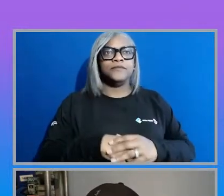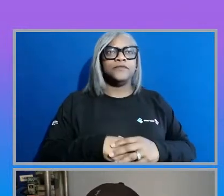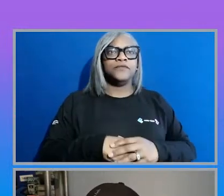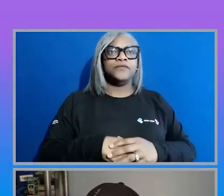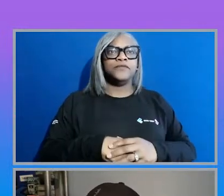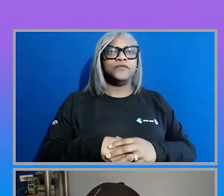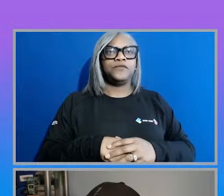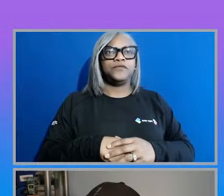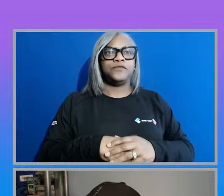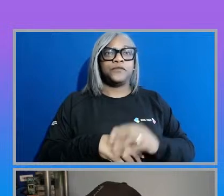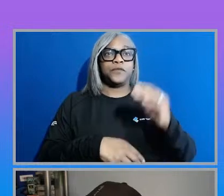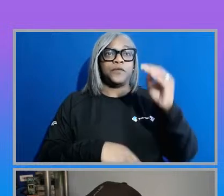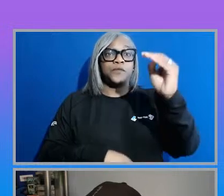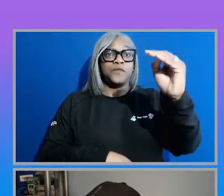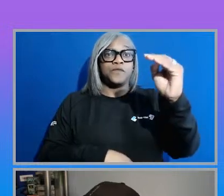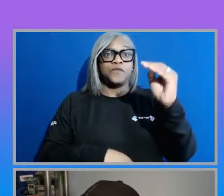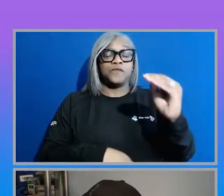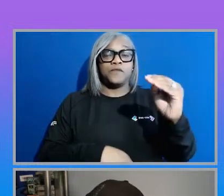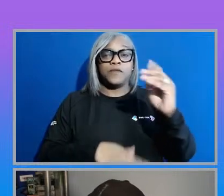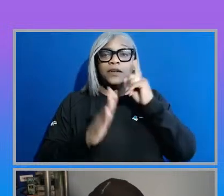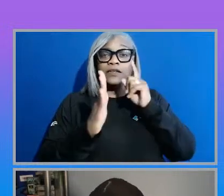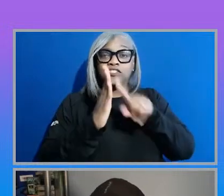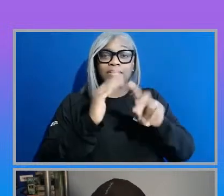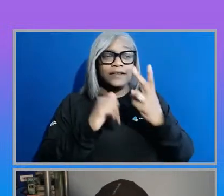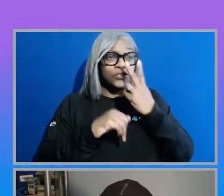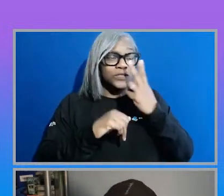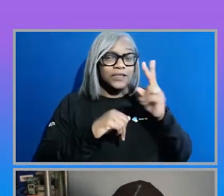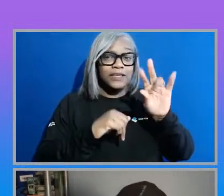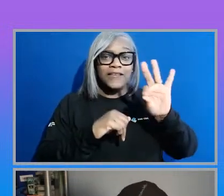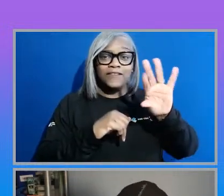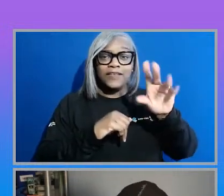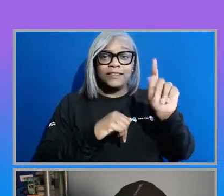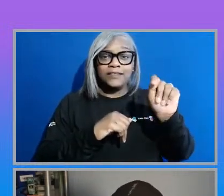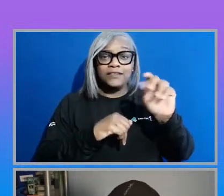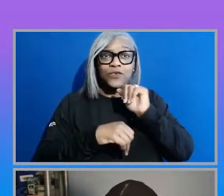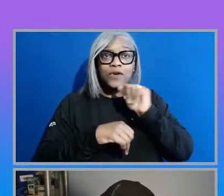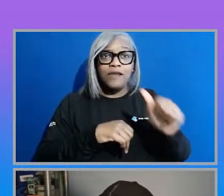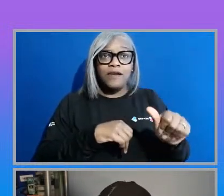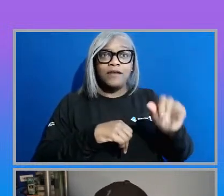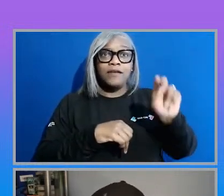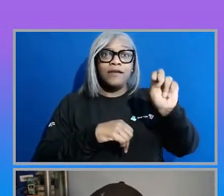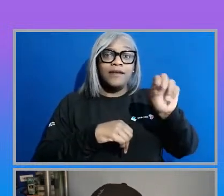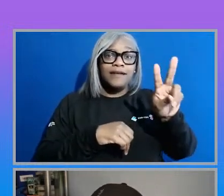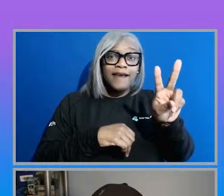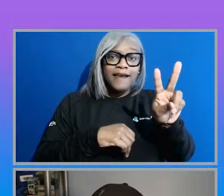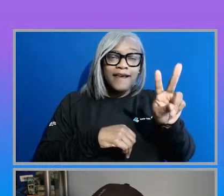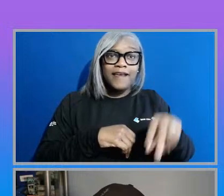it's then doing is it's checking to see if certain elements exist within the page. Navigation